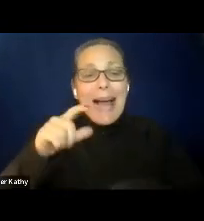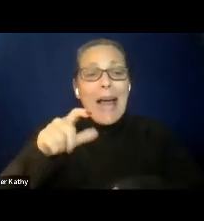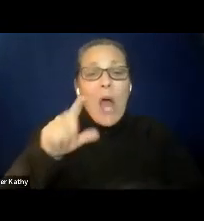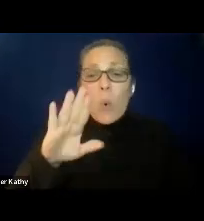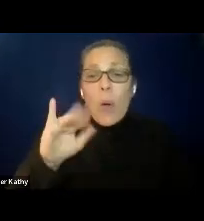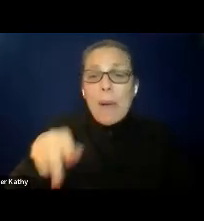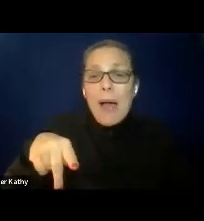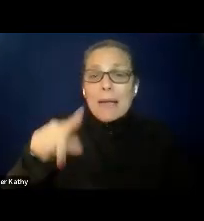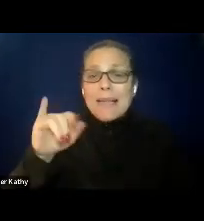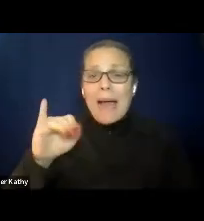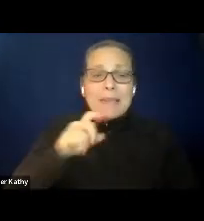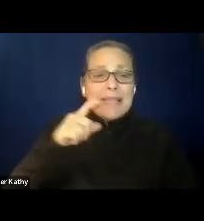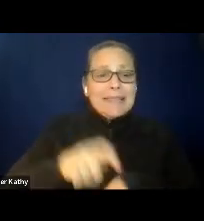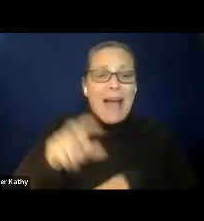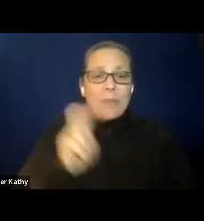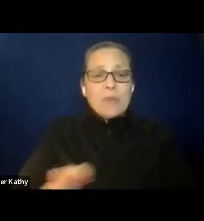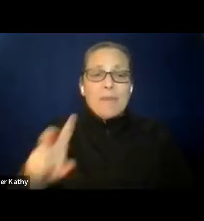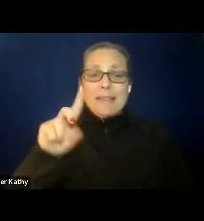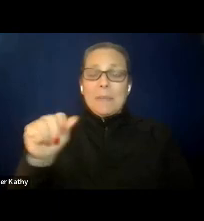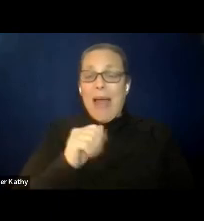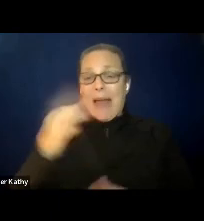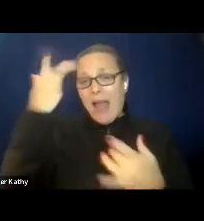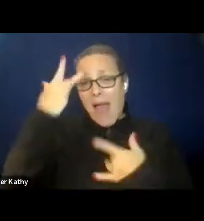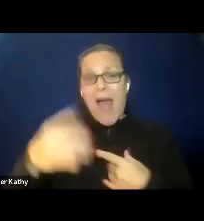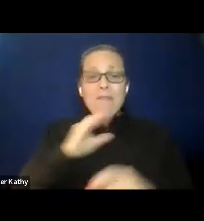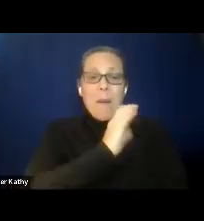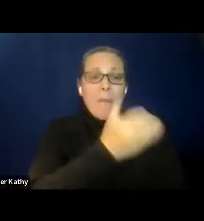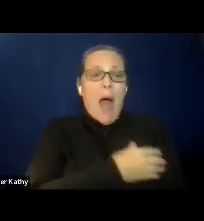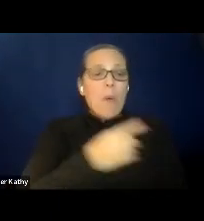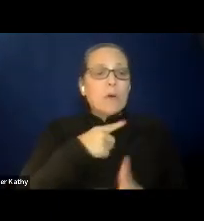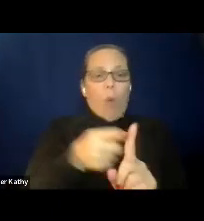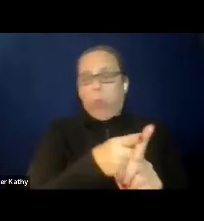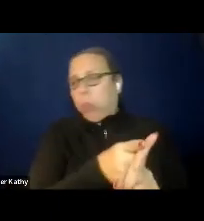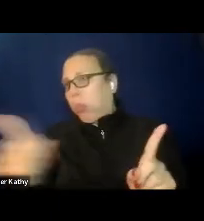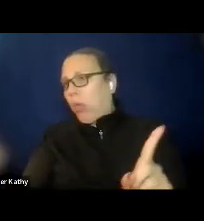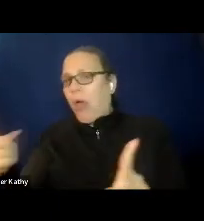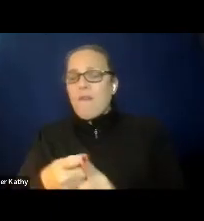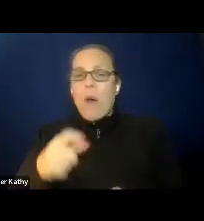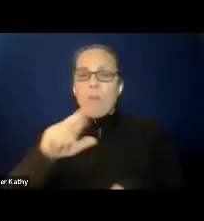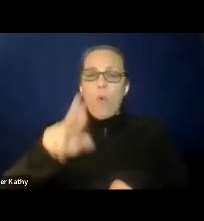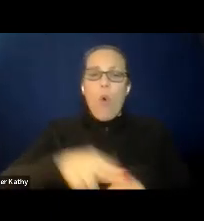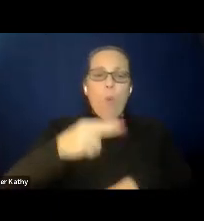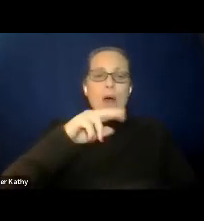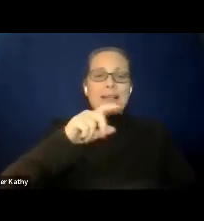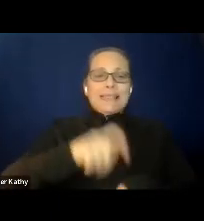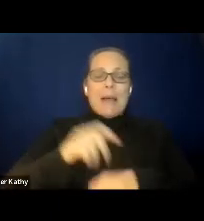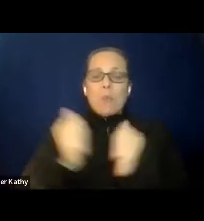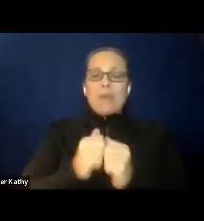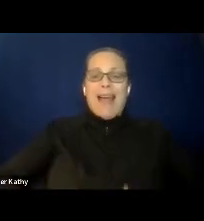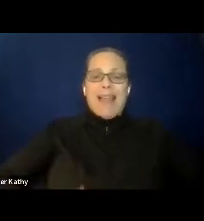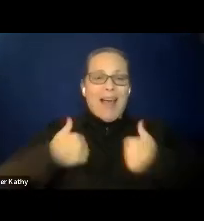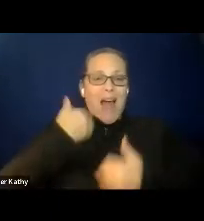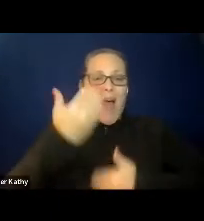oh, I'm running on crip time today. So crip time is time travel. Disability and illness from the power to extract us